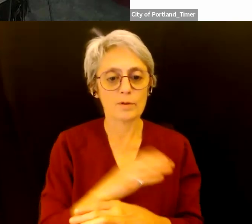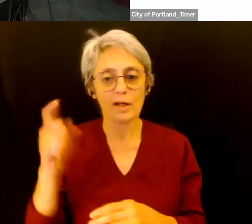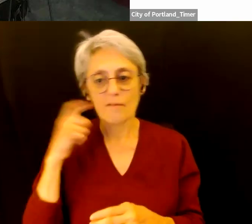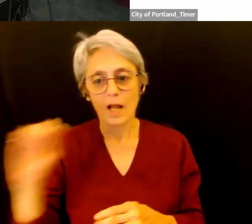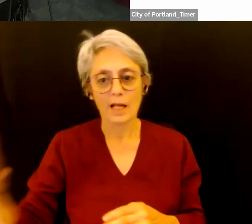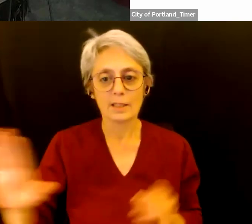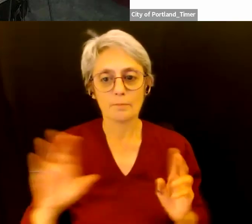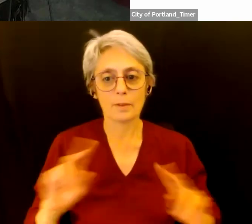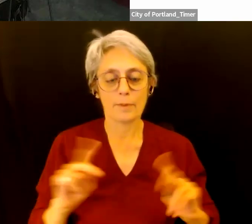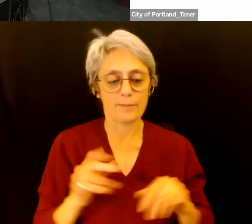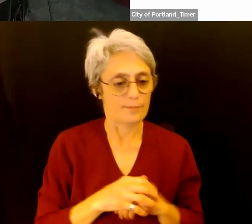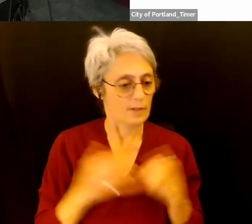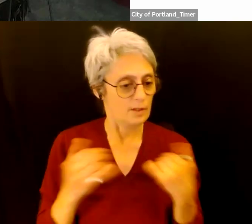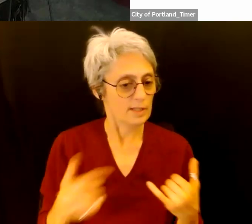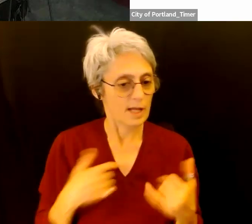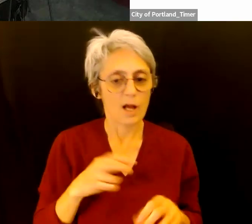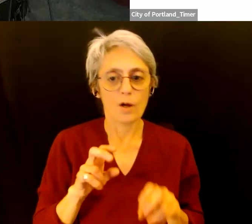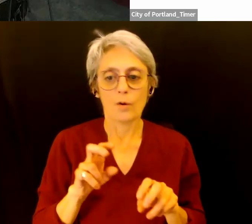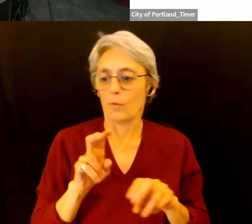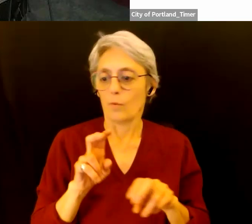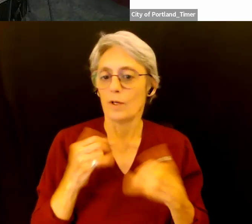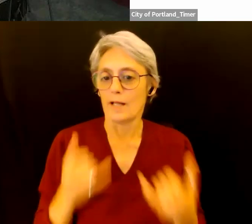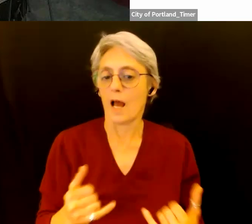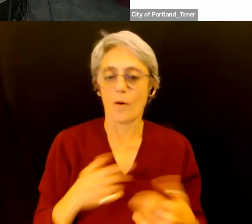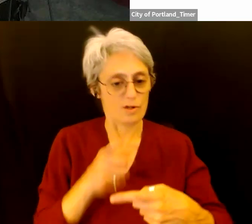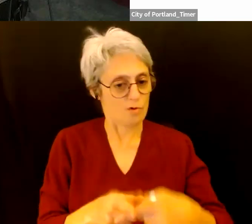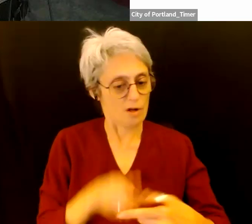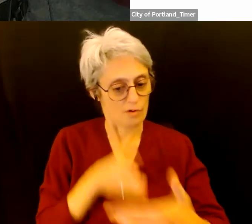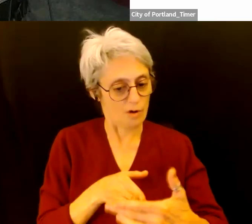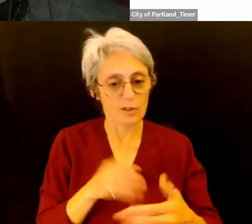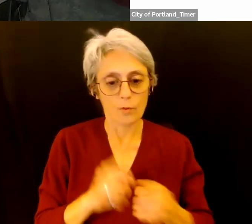Today we sit at a similar crossroads with American democracy under attack.